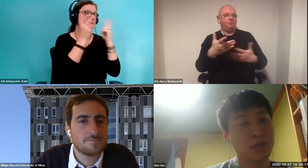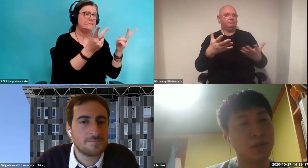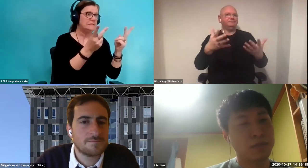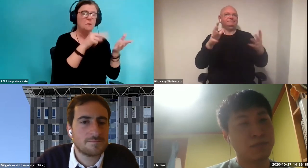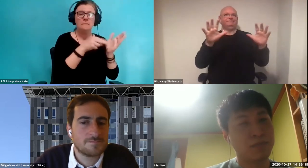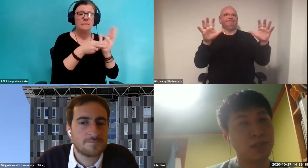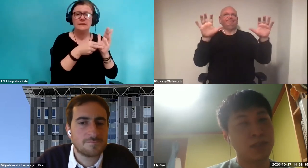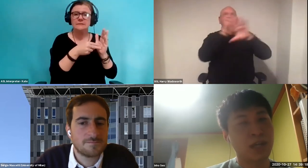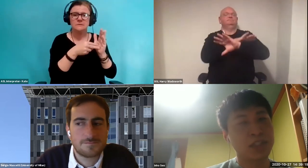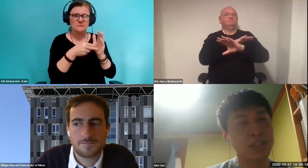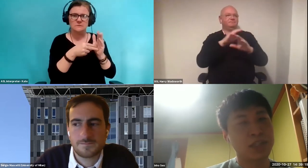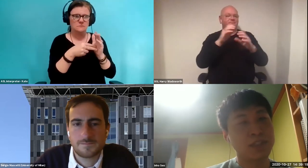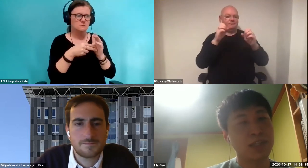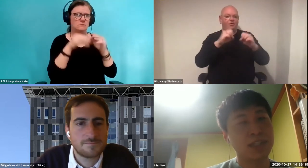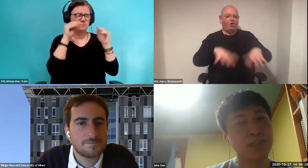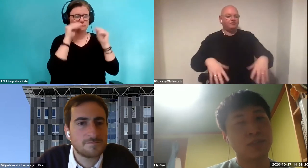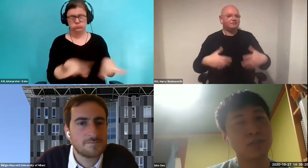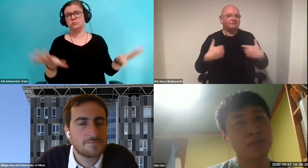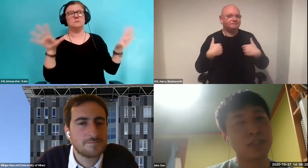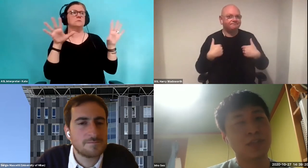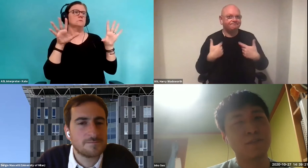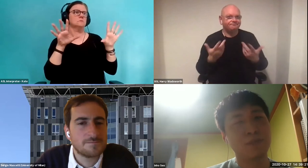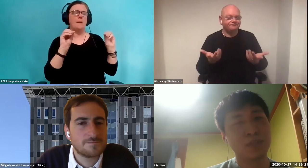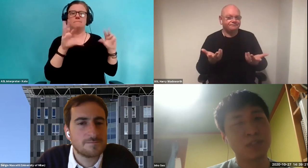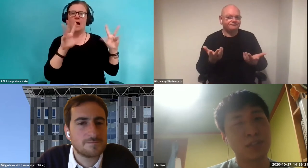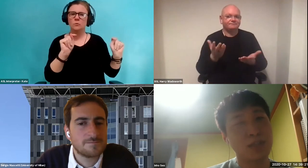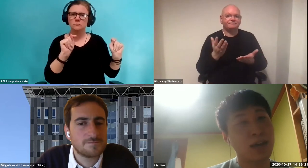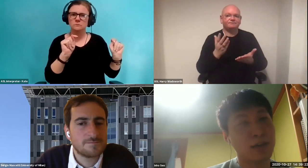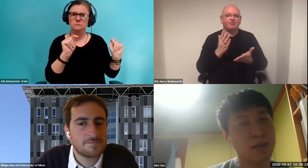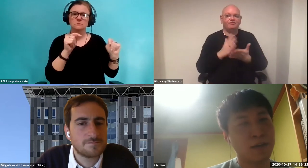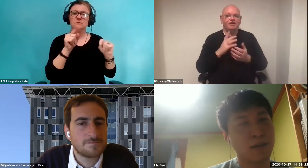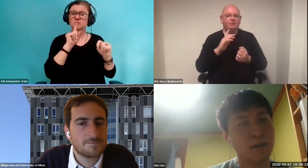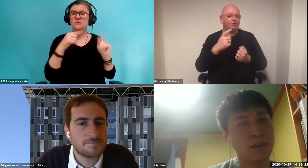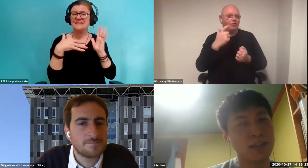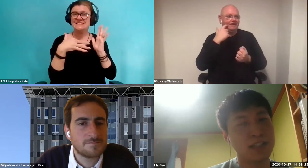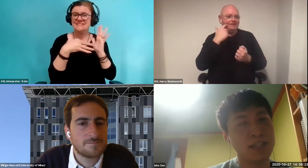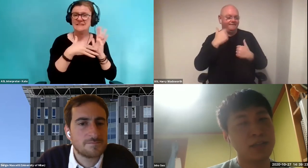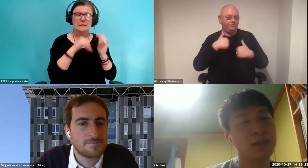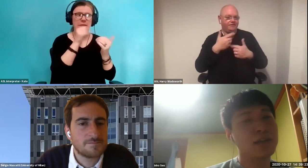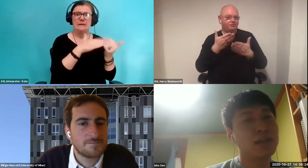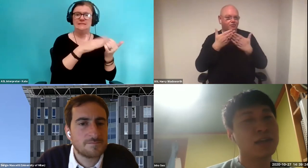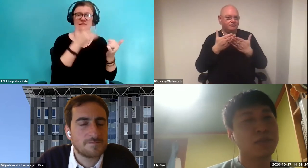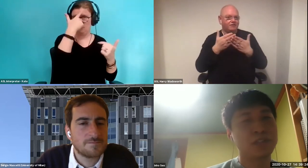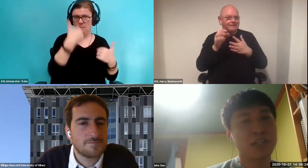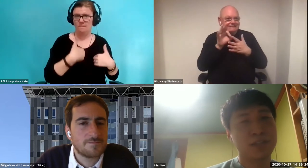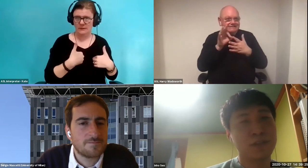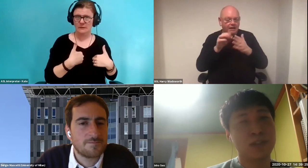um so actually it was not easy to easier for me to study uh in detail in computer science field